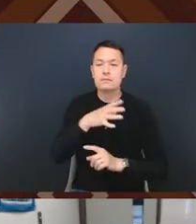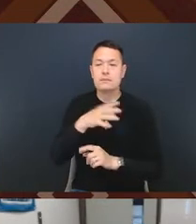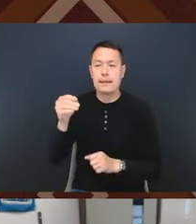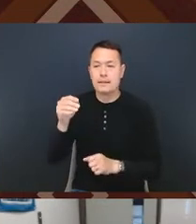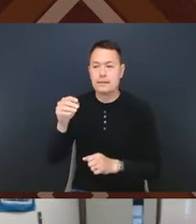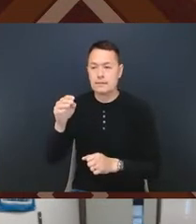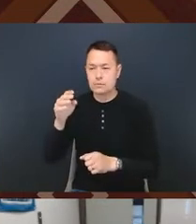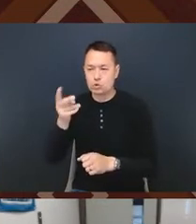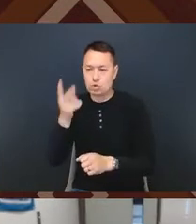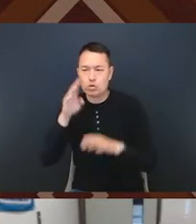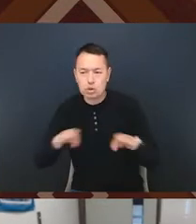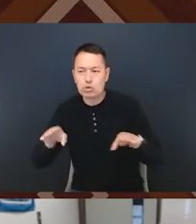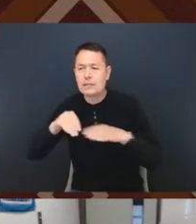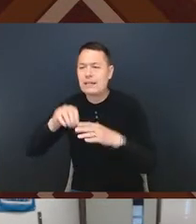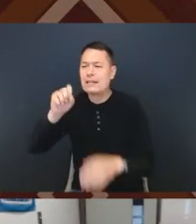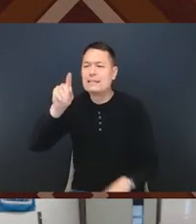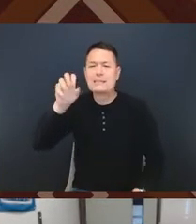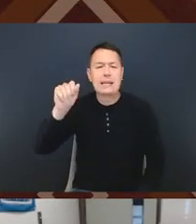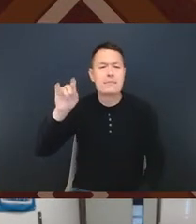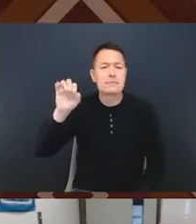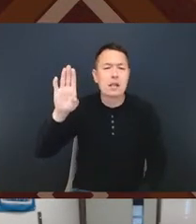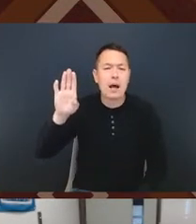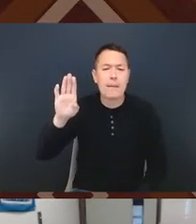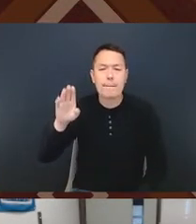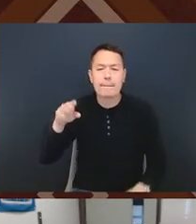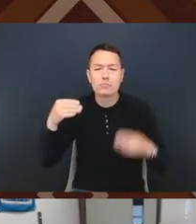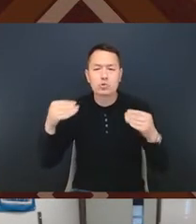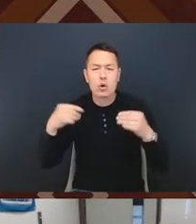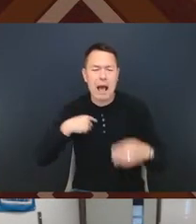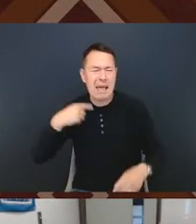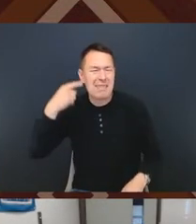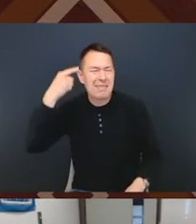It doesn't say here, but I seem to remember being in Texas